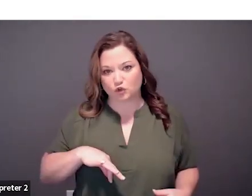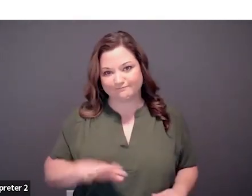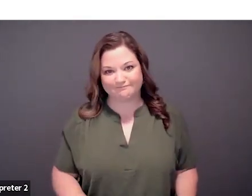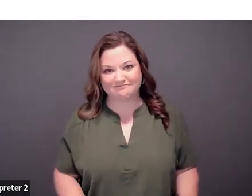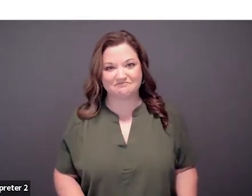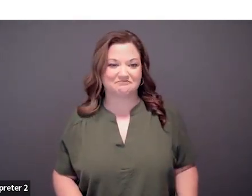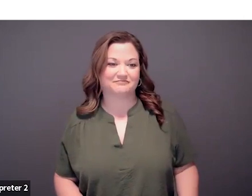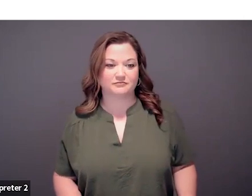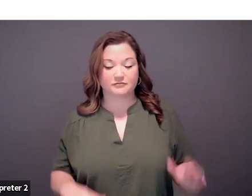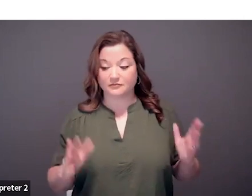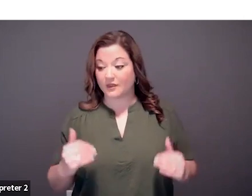Color contrast.